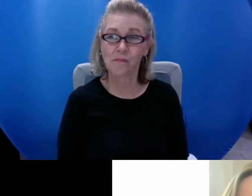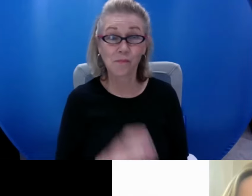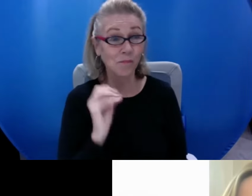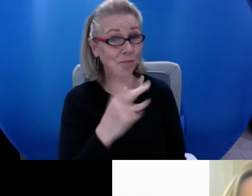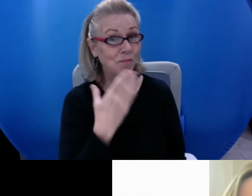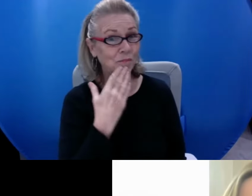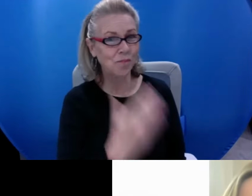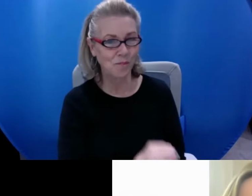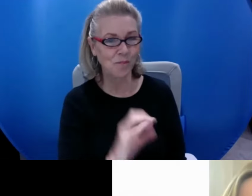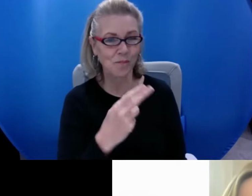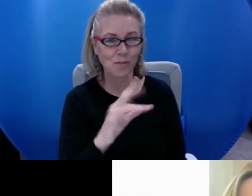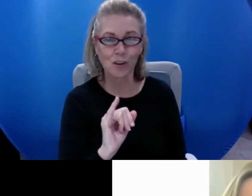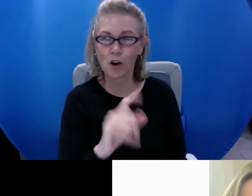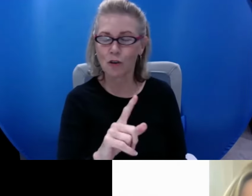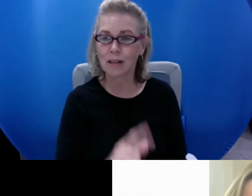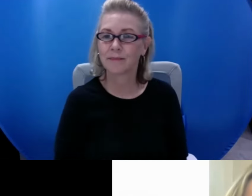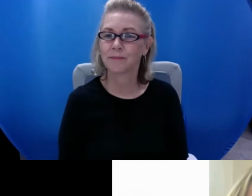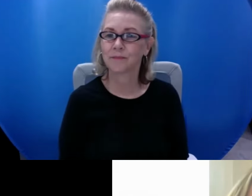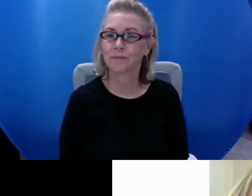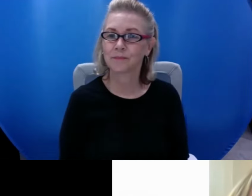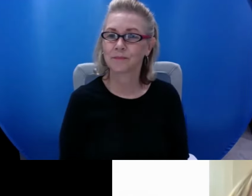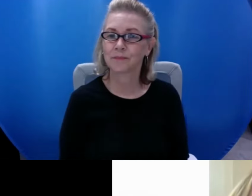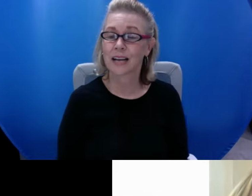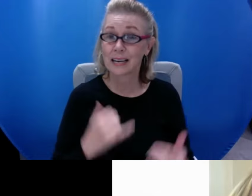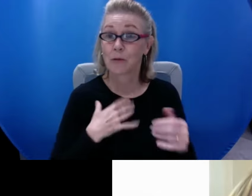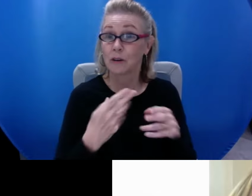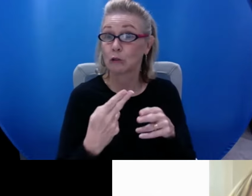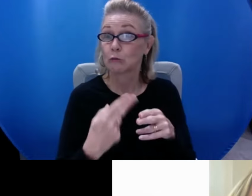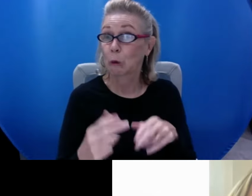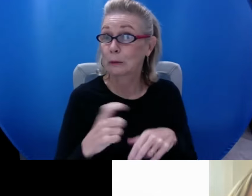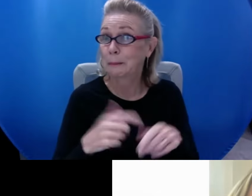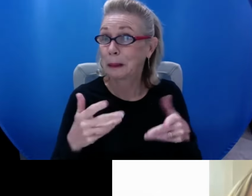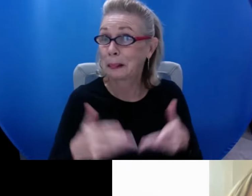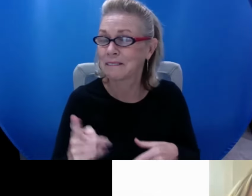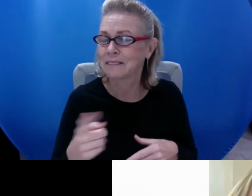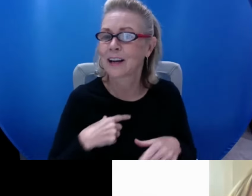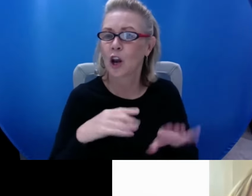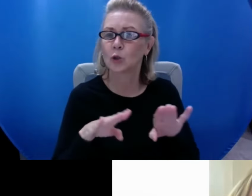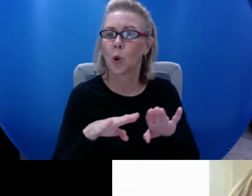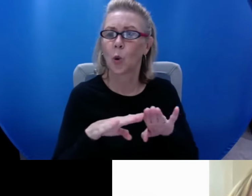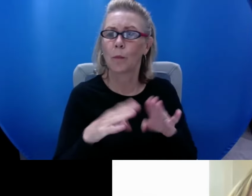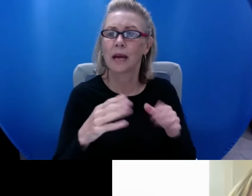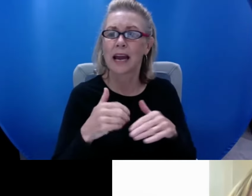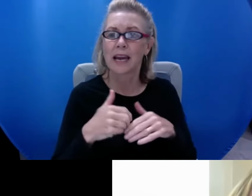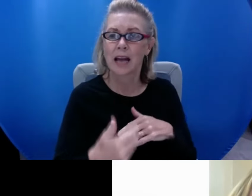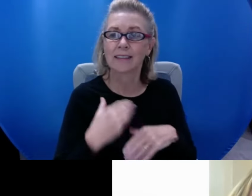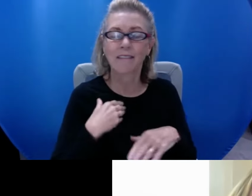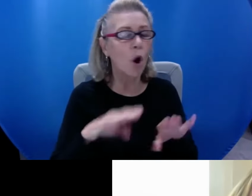now we have in a very short time that let's open up i'm gonna have an open conversation now.